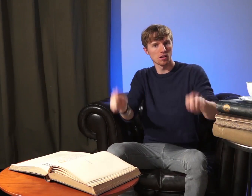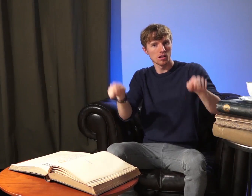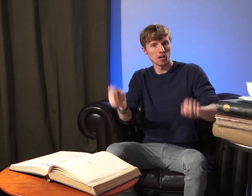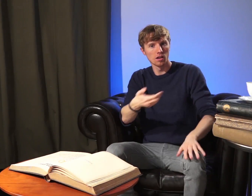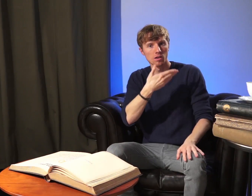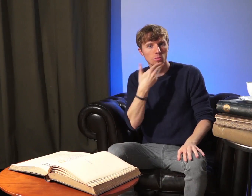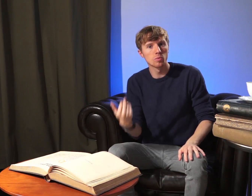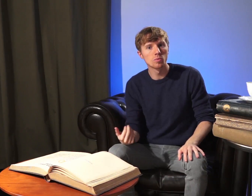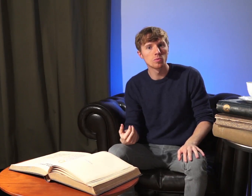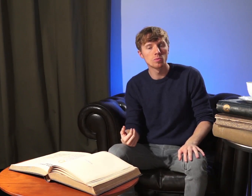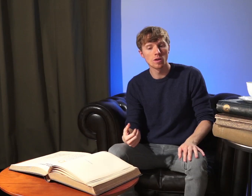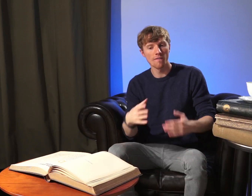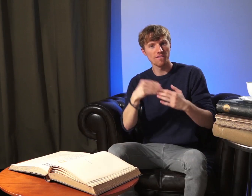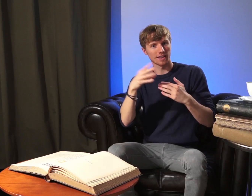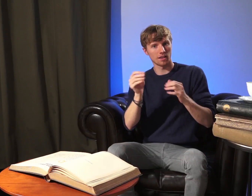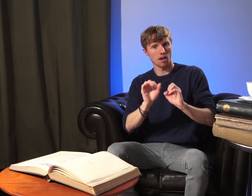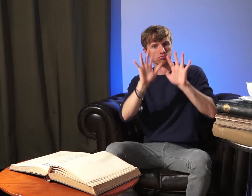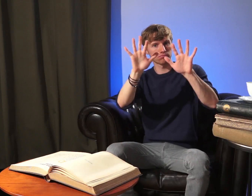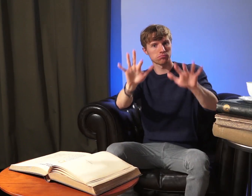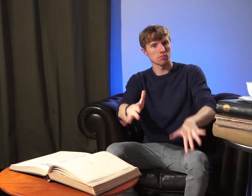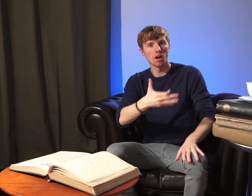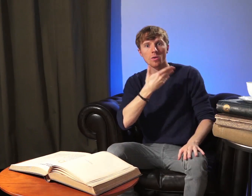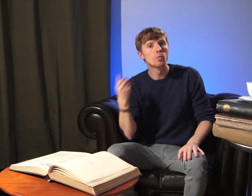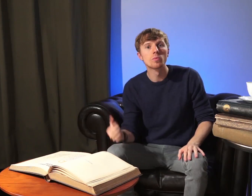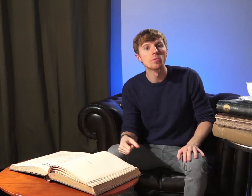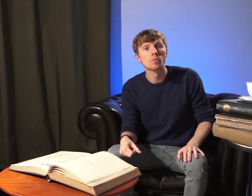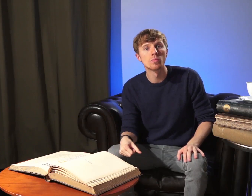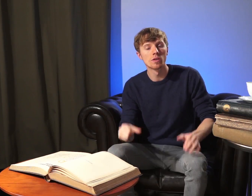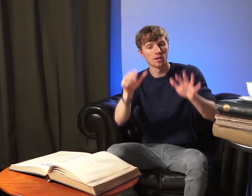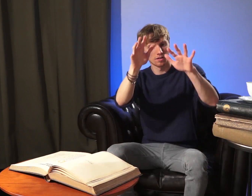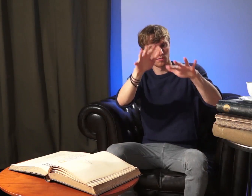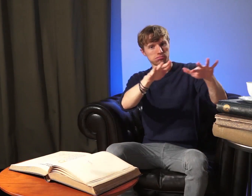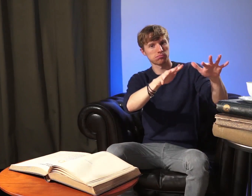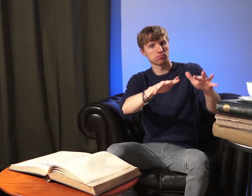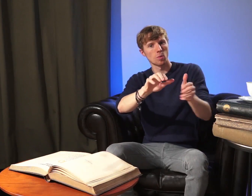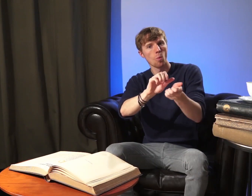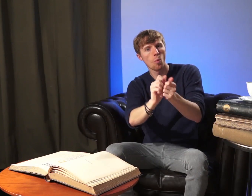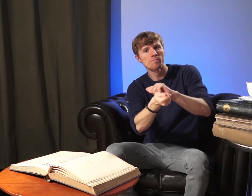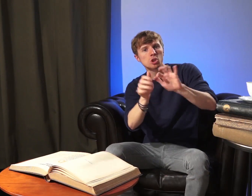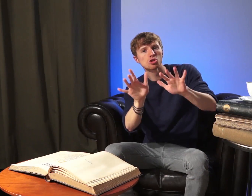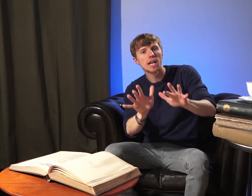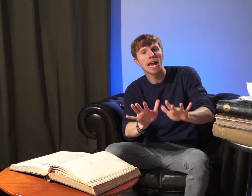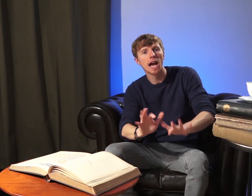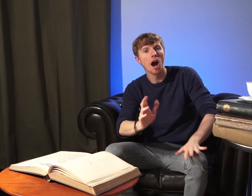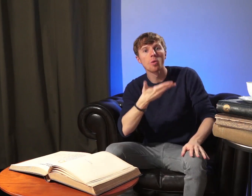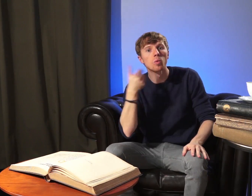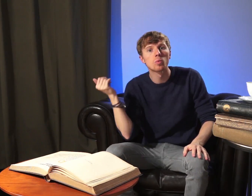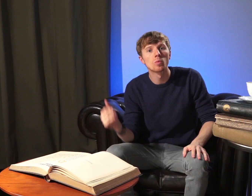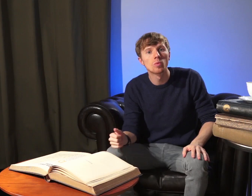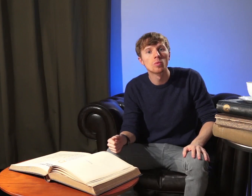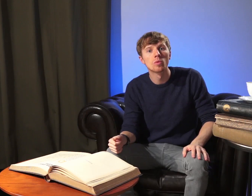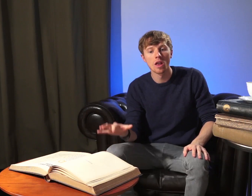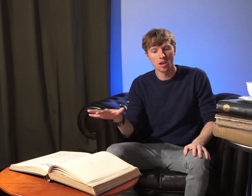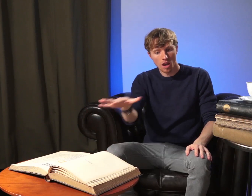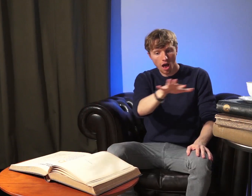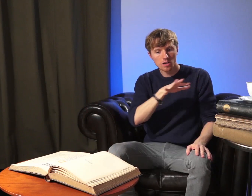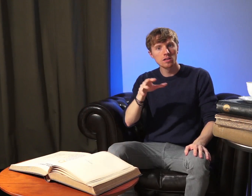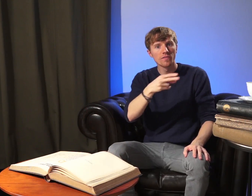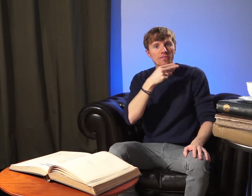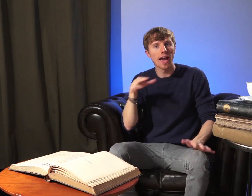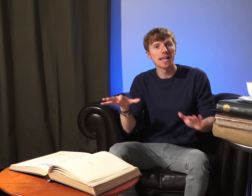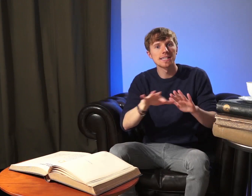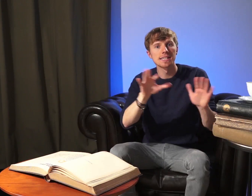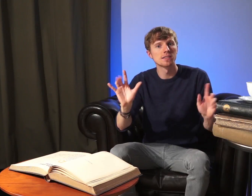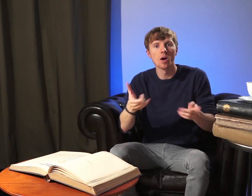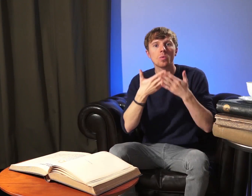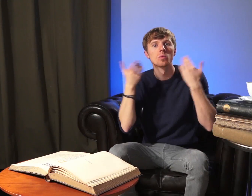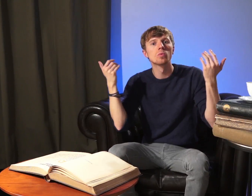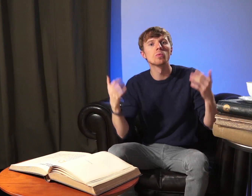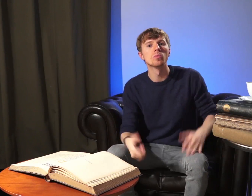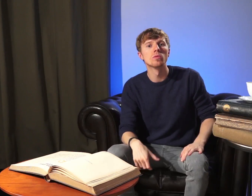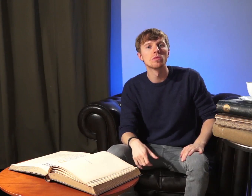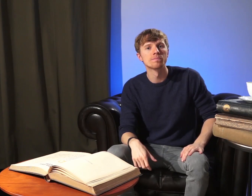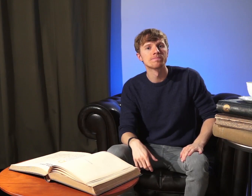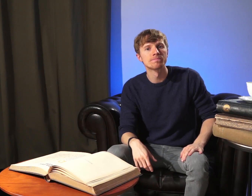No feathers flew and it didn´t snow on earth.